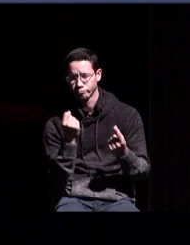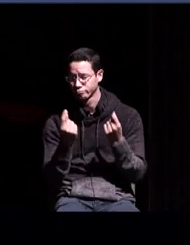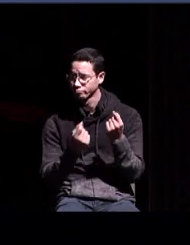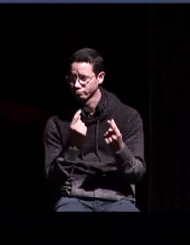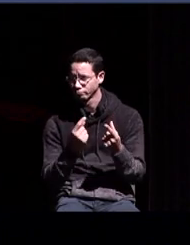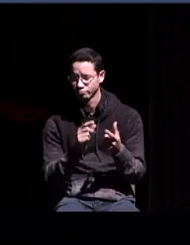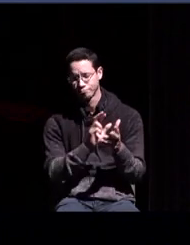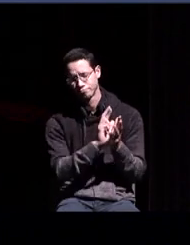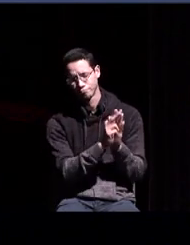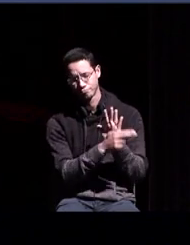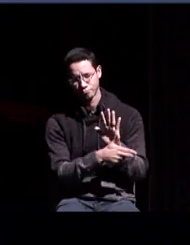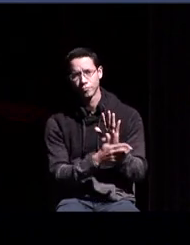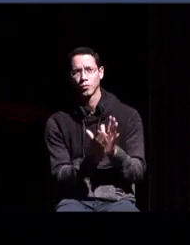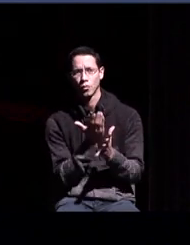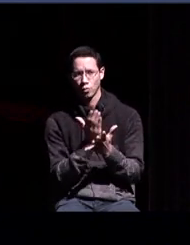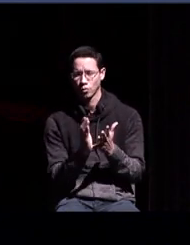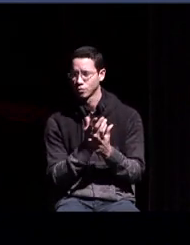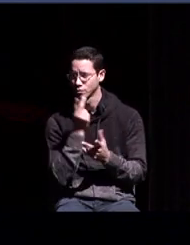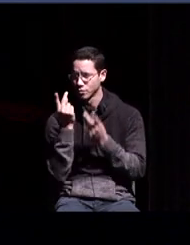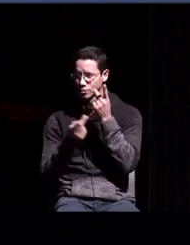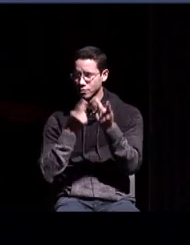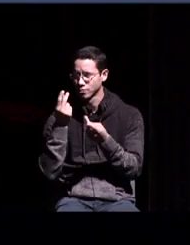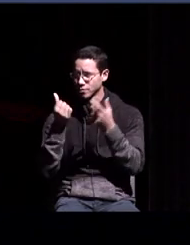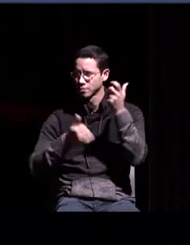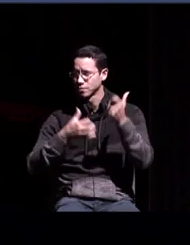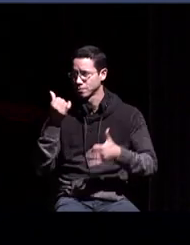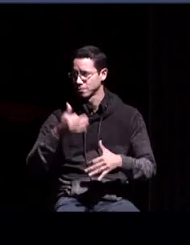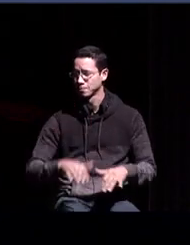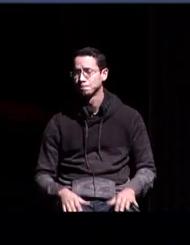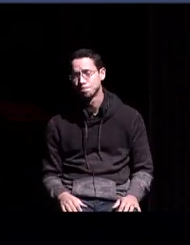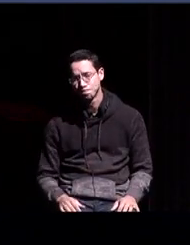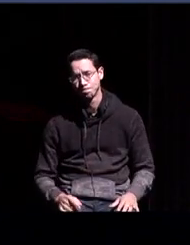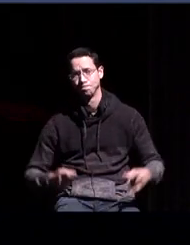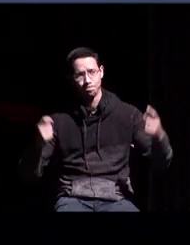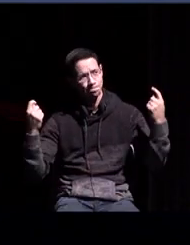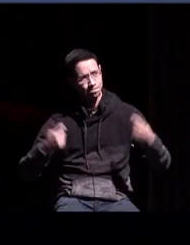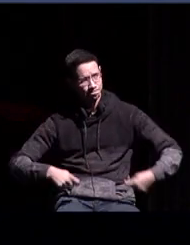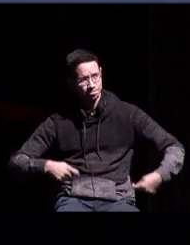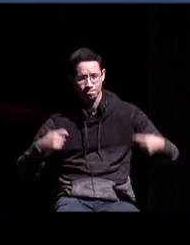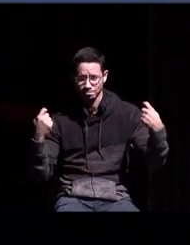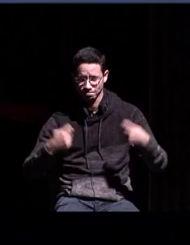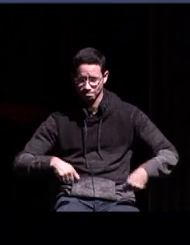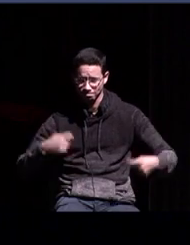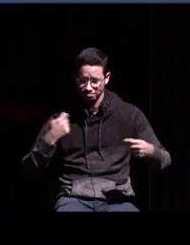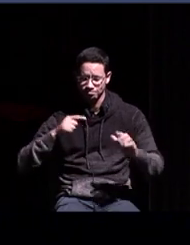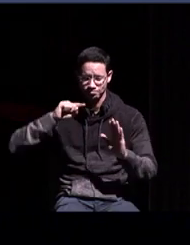we will talk about and need to be deepened. How?